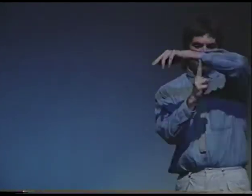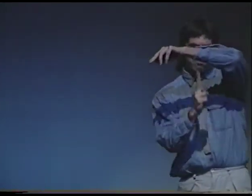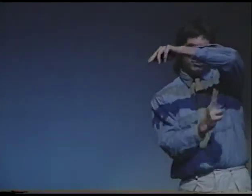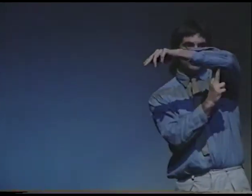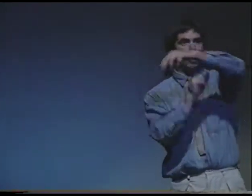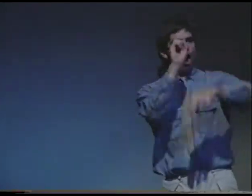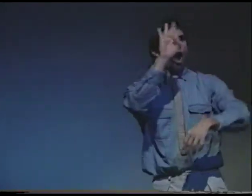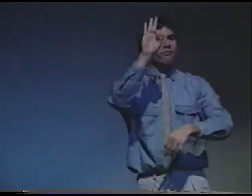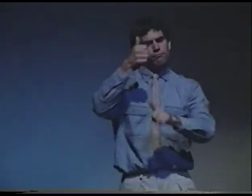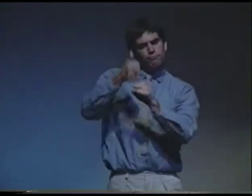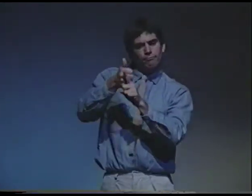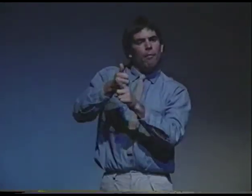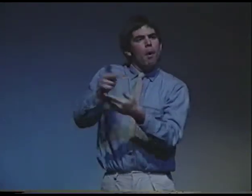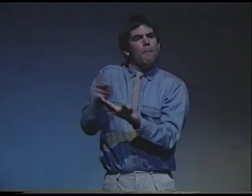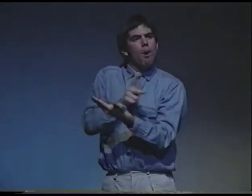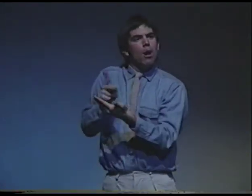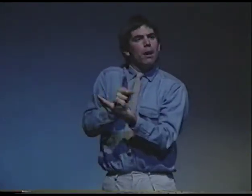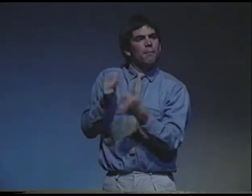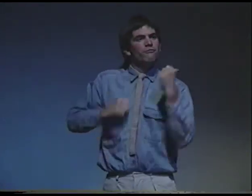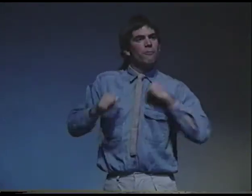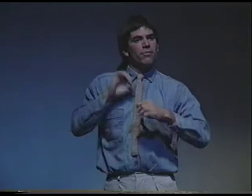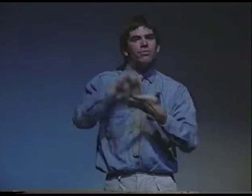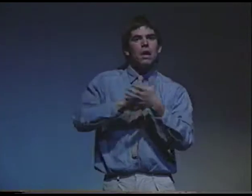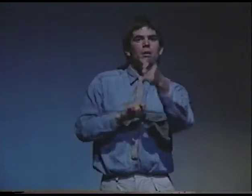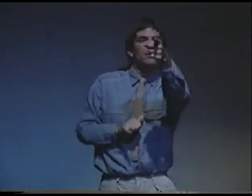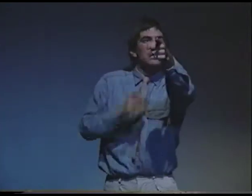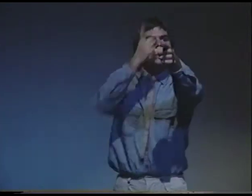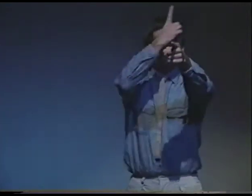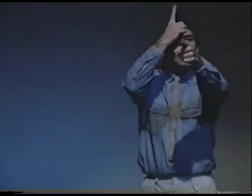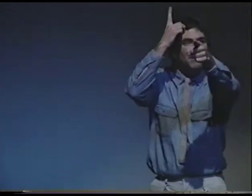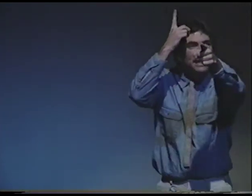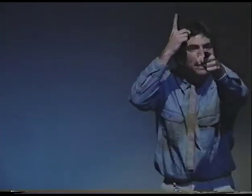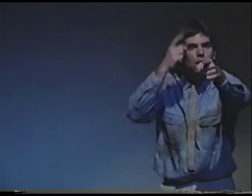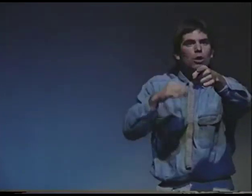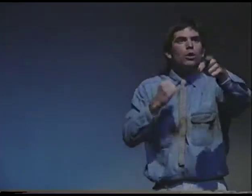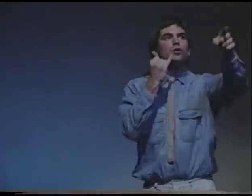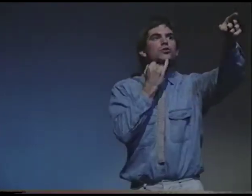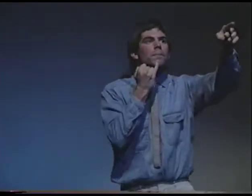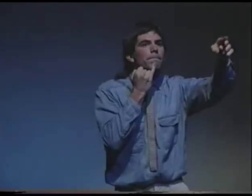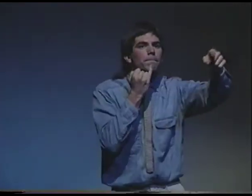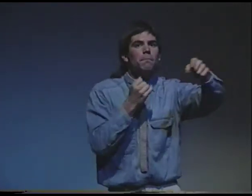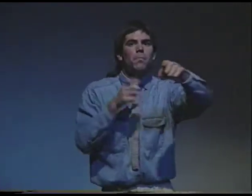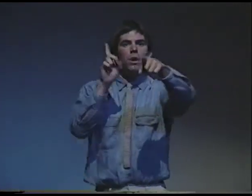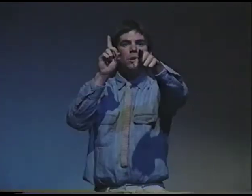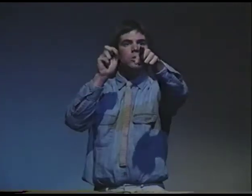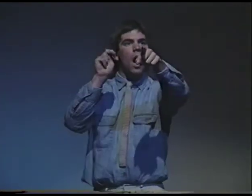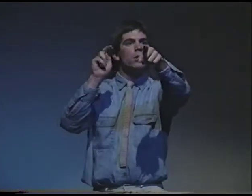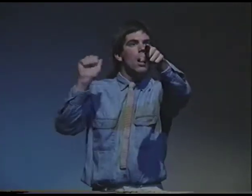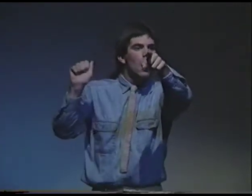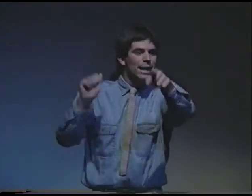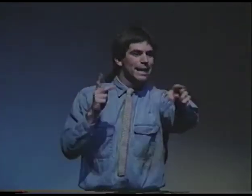And I got into a group called Bridge Of, which is a poetry performing group that Debbie, Jim,